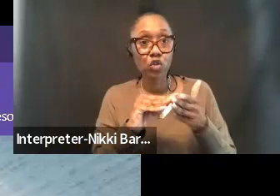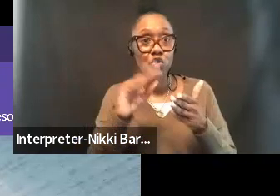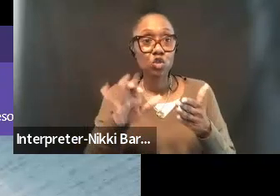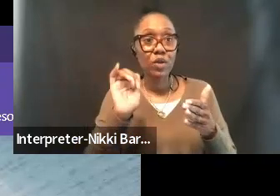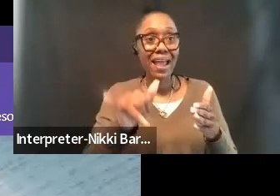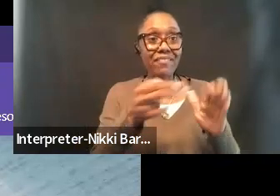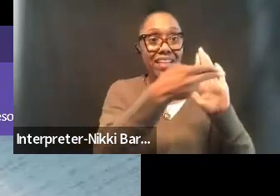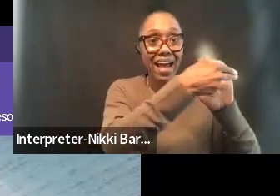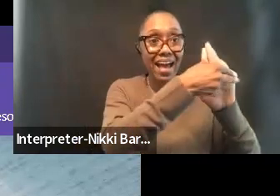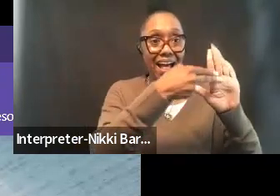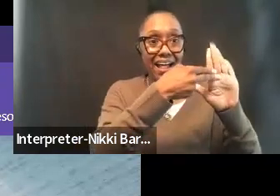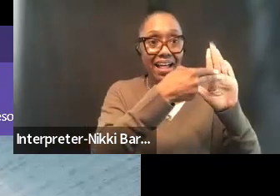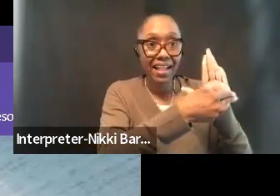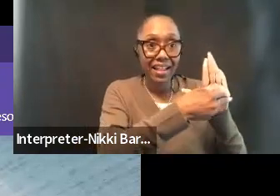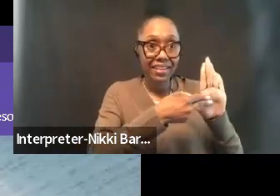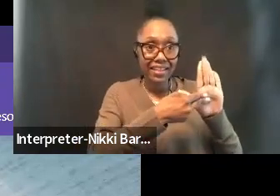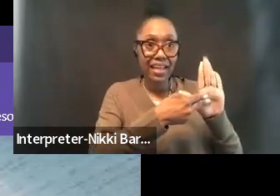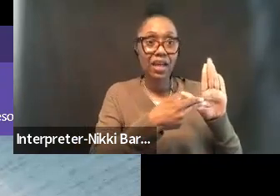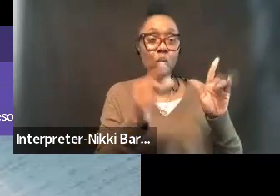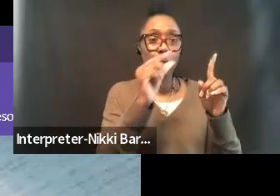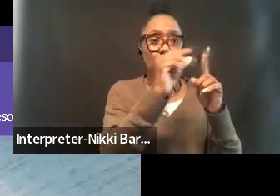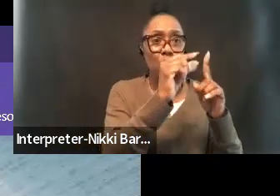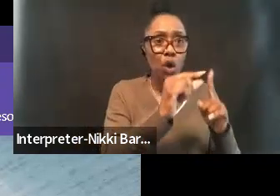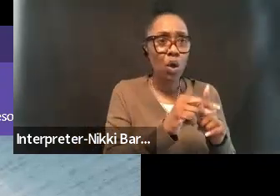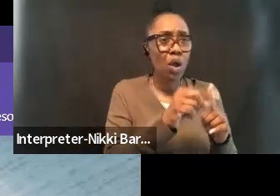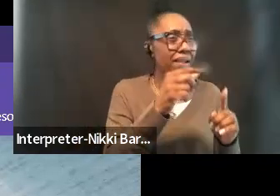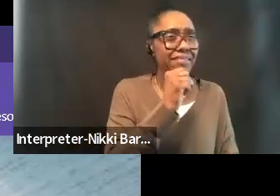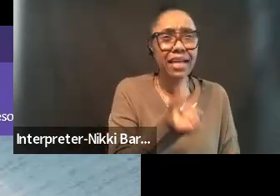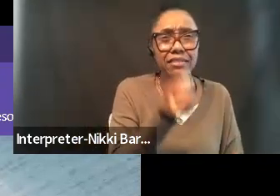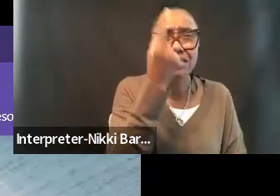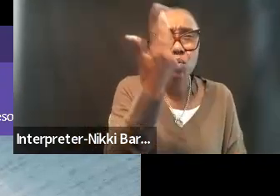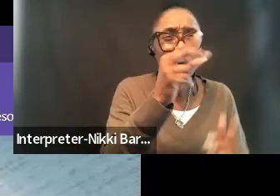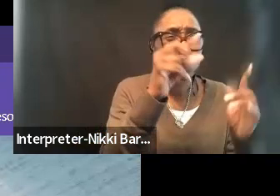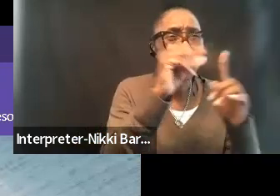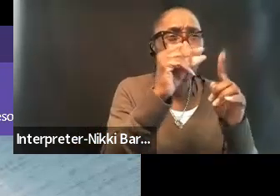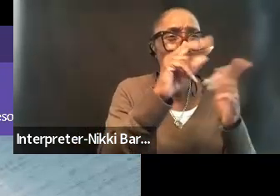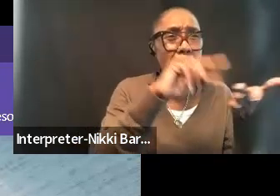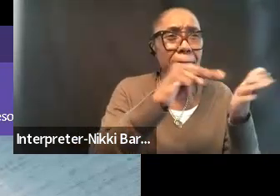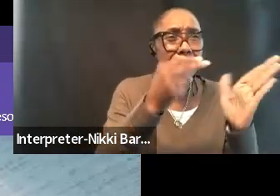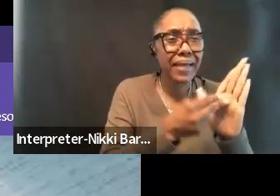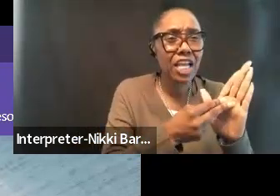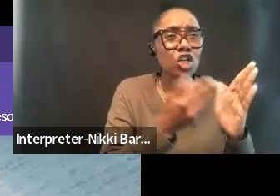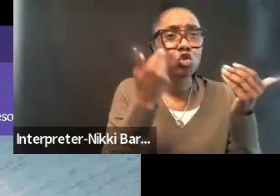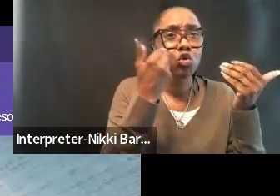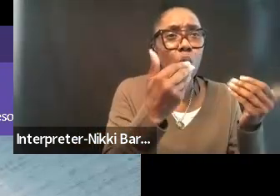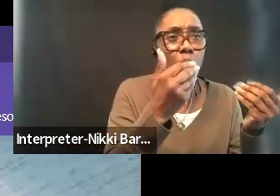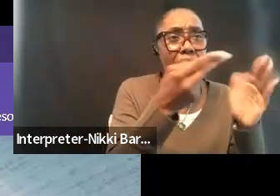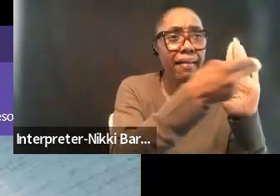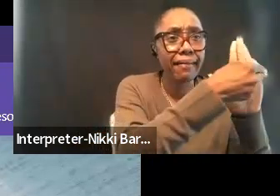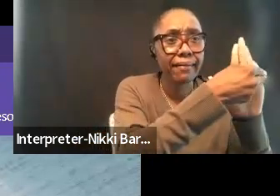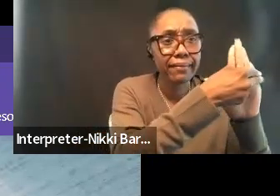In the text as they read it, words that they may not know, words that they might, need to look up.